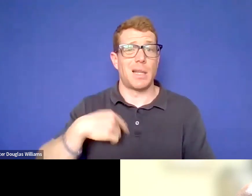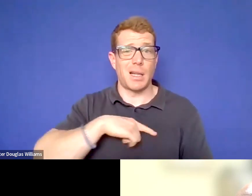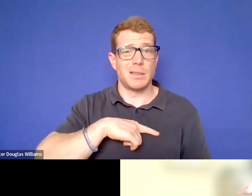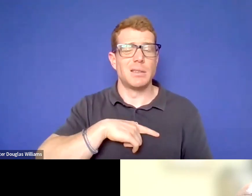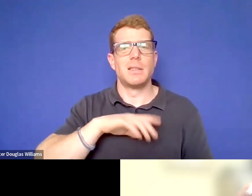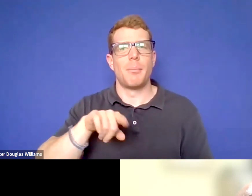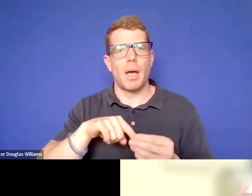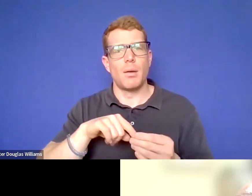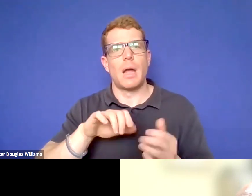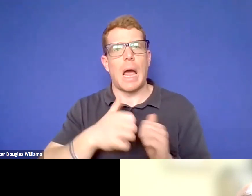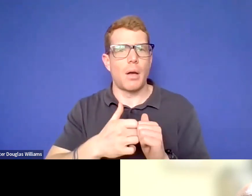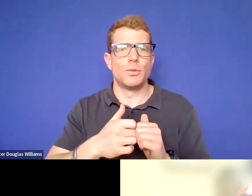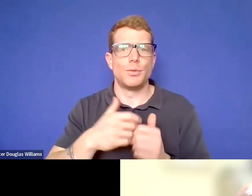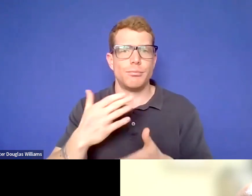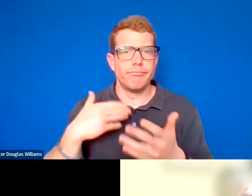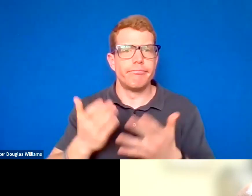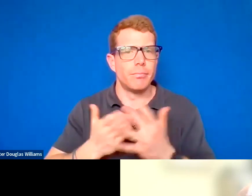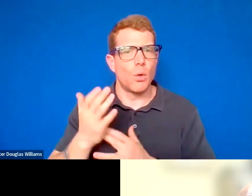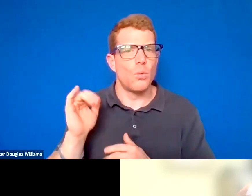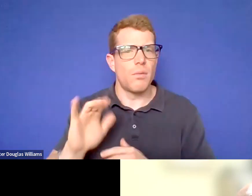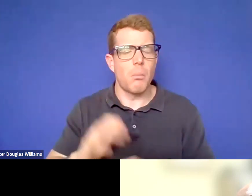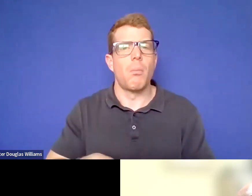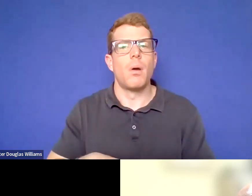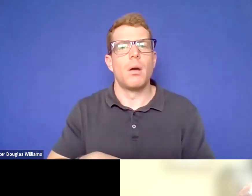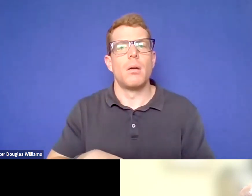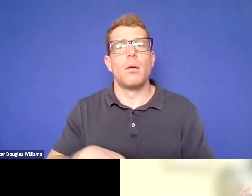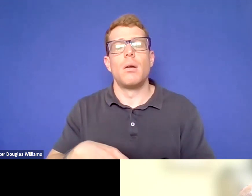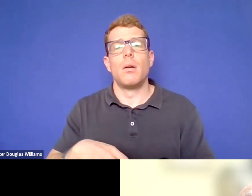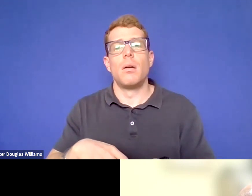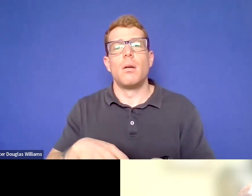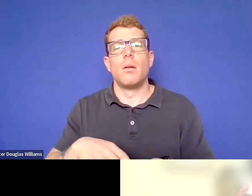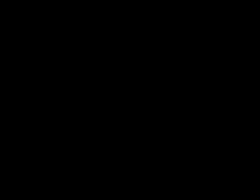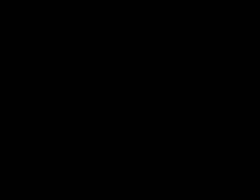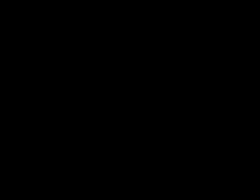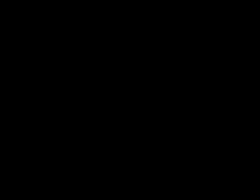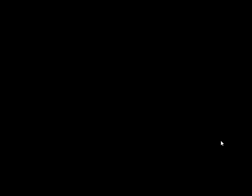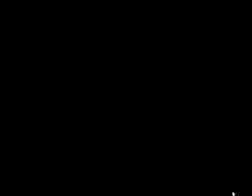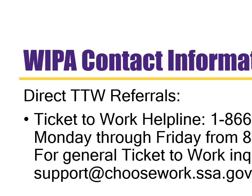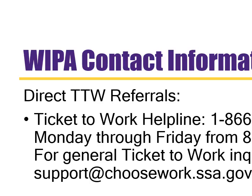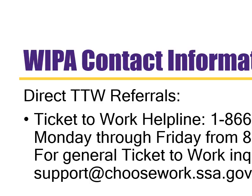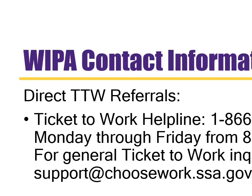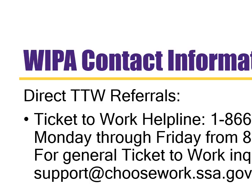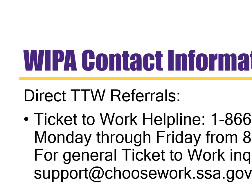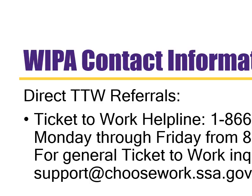Give that hits to your call they'll be directed to us on the Central, and takes person for our program.